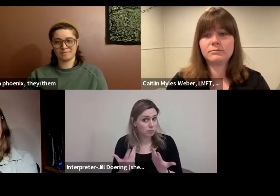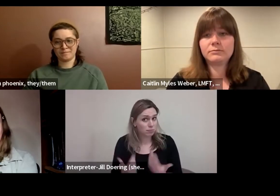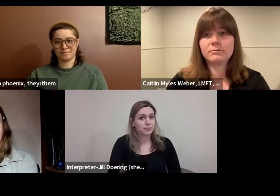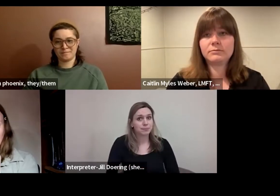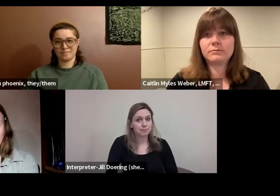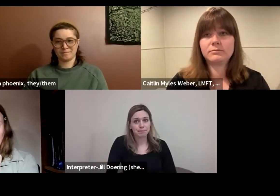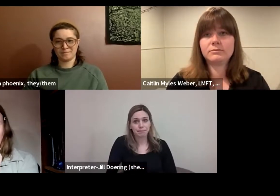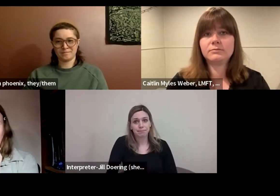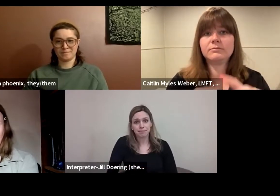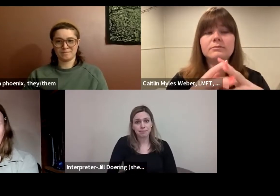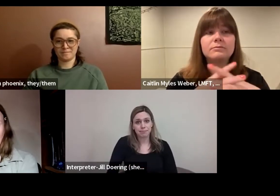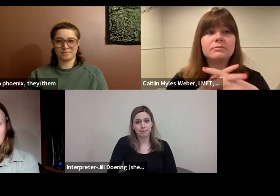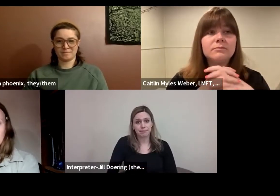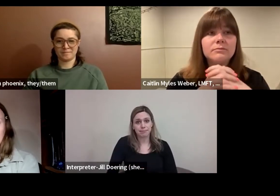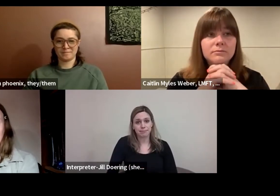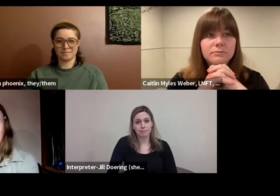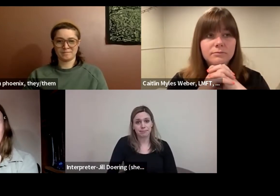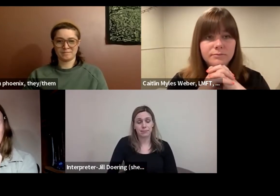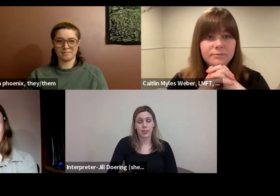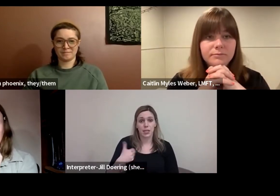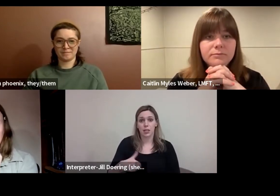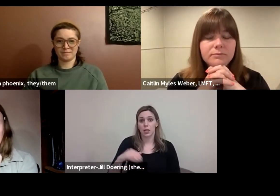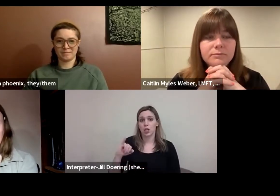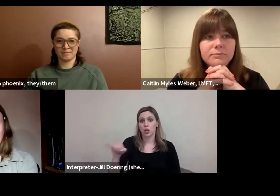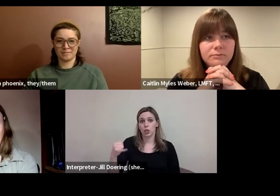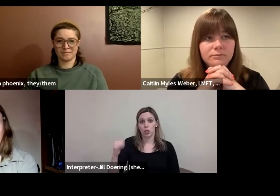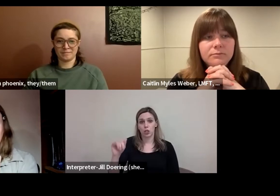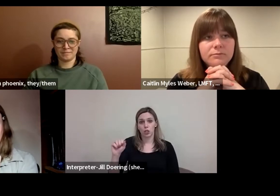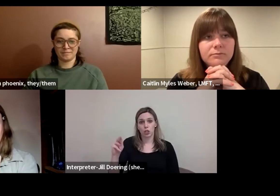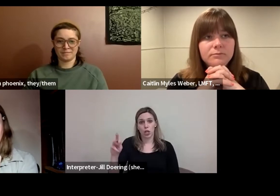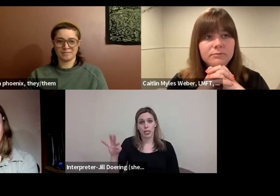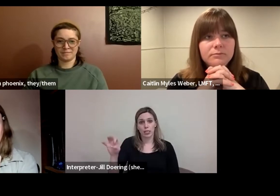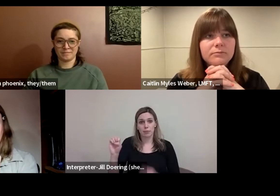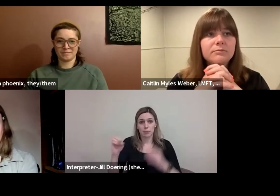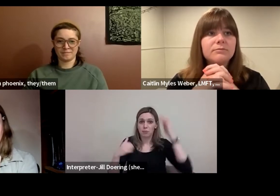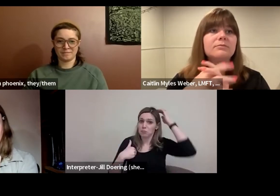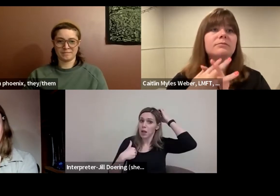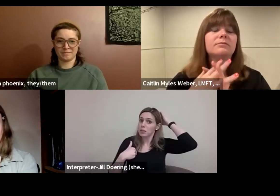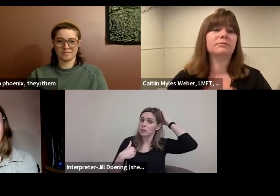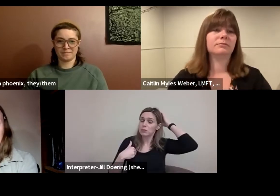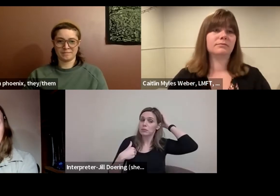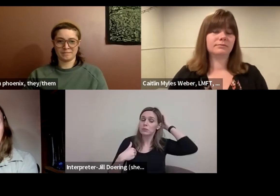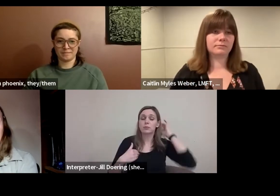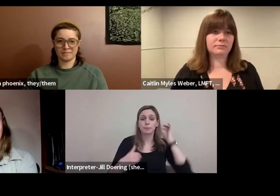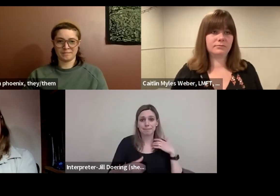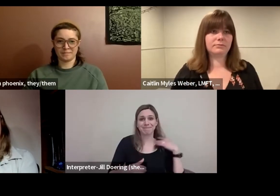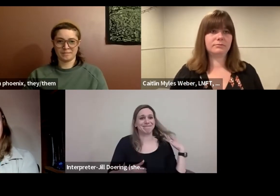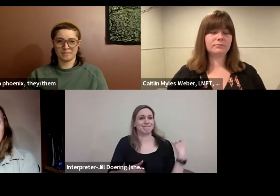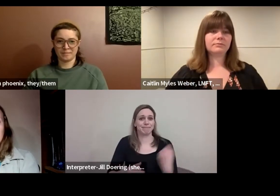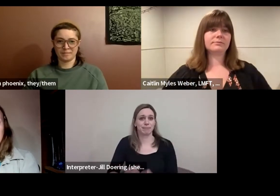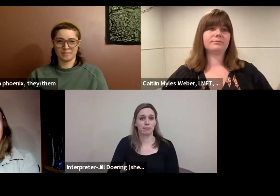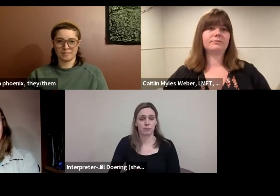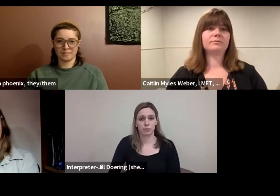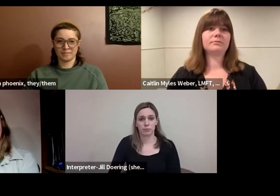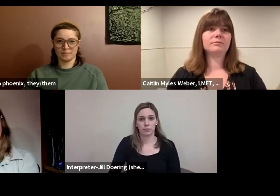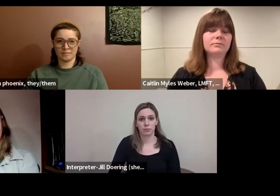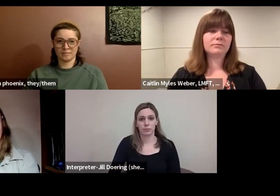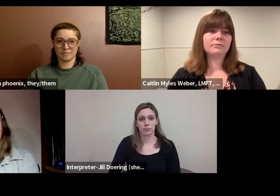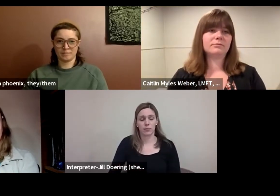Well, I guess I'll start this one. I totally understand why people would do those things.